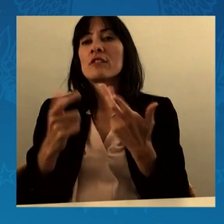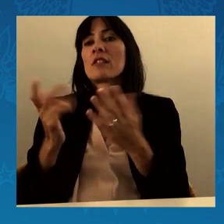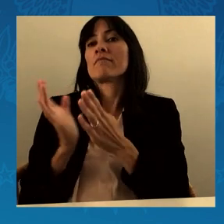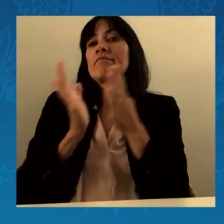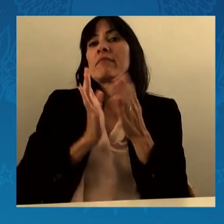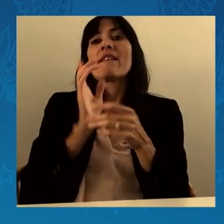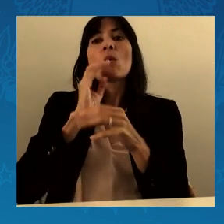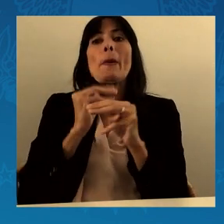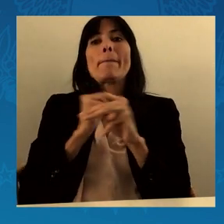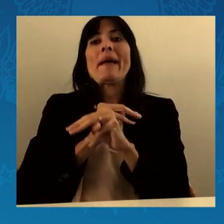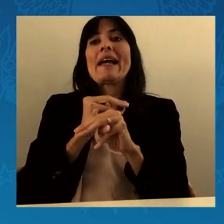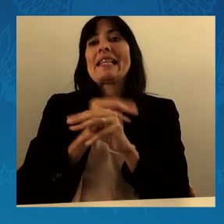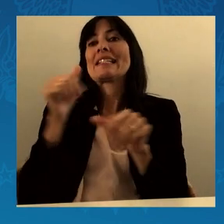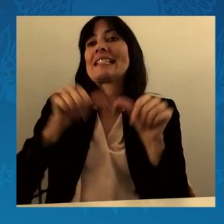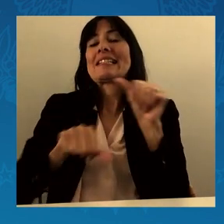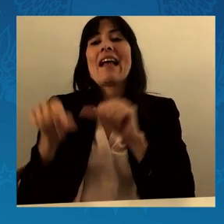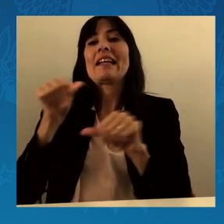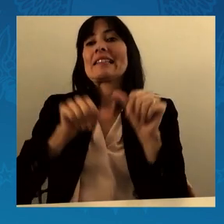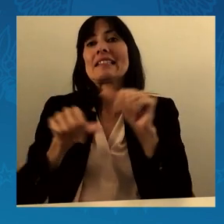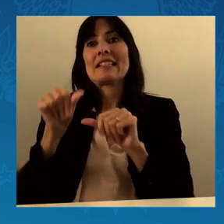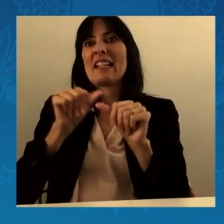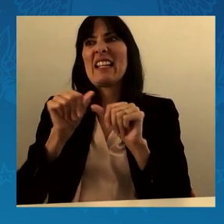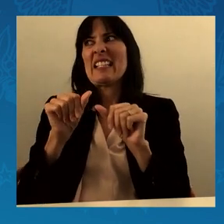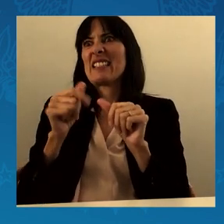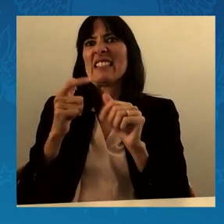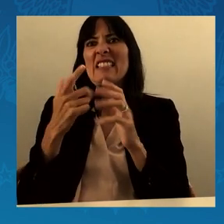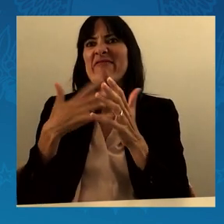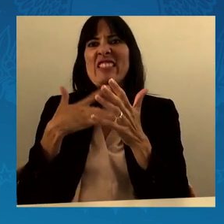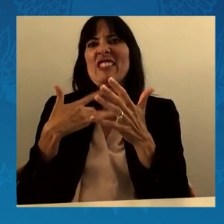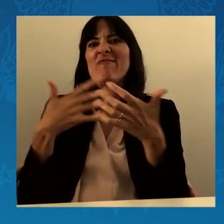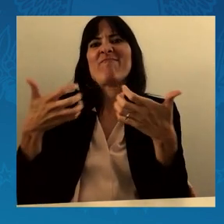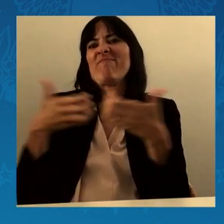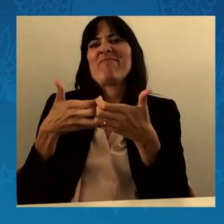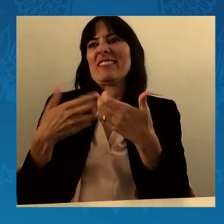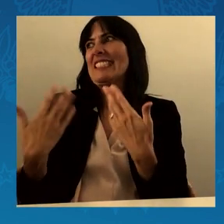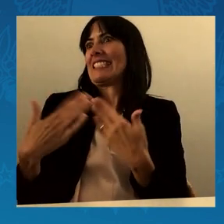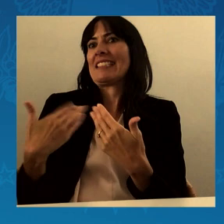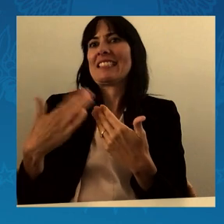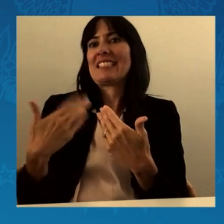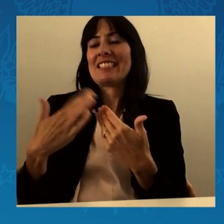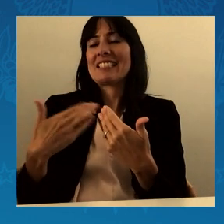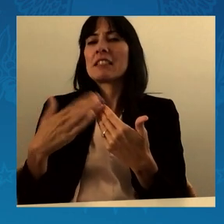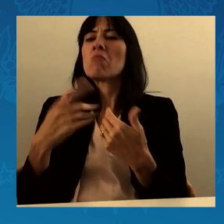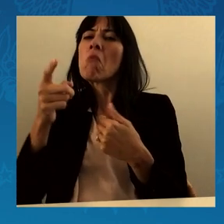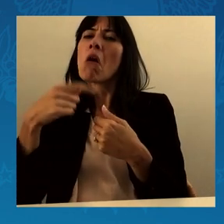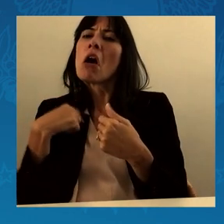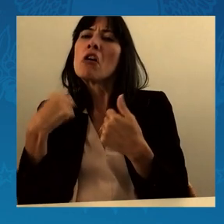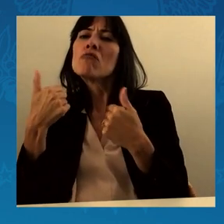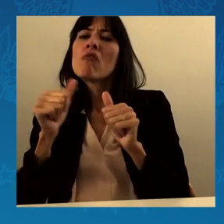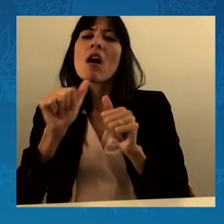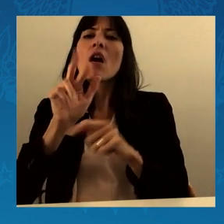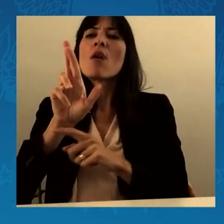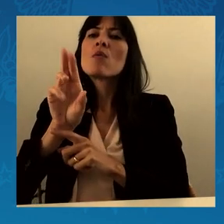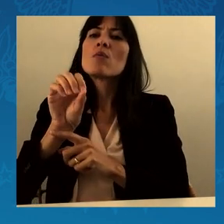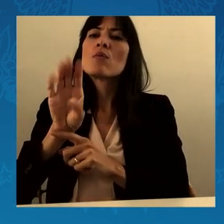or any of those other subjects. So I tried my hand at robotics, in my engineering classes,